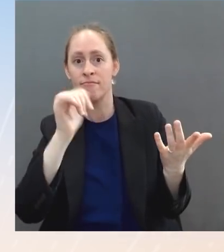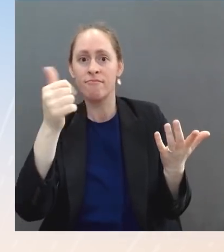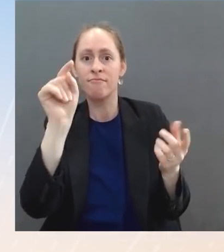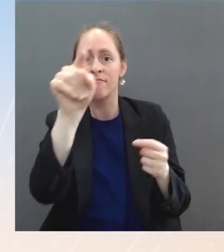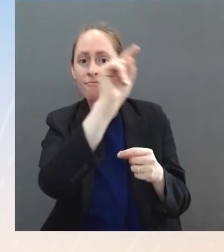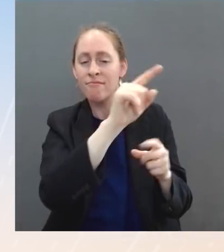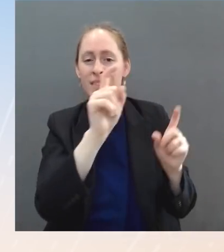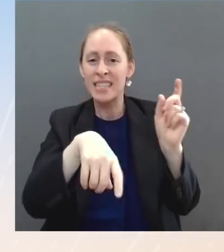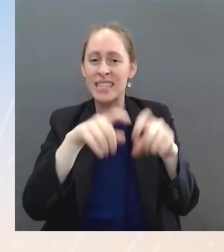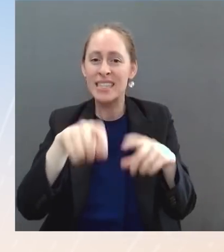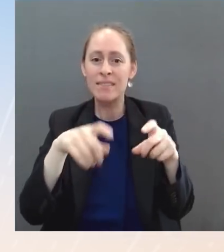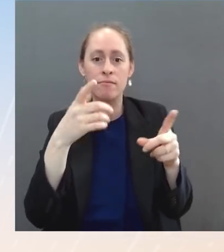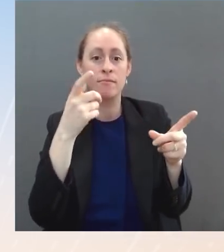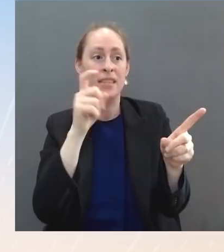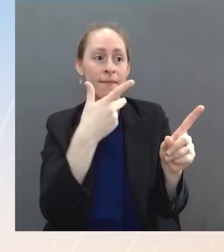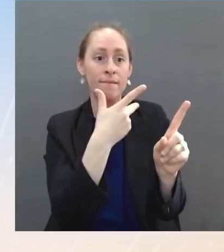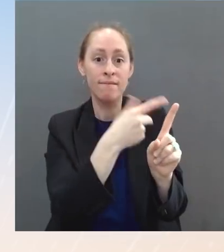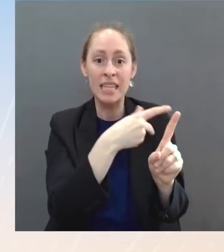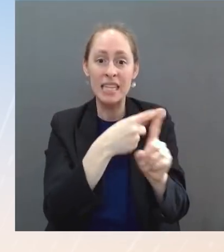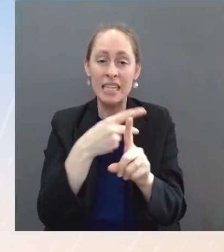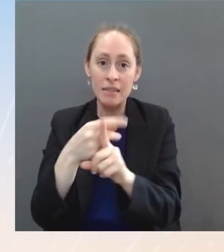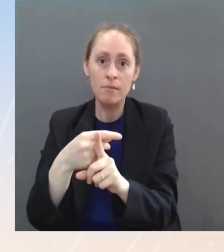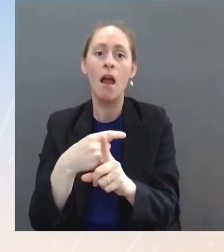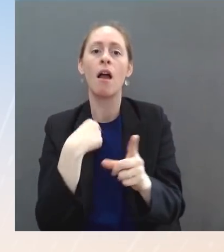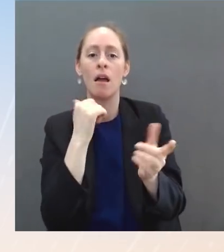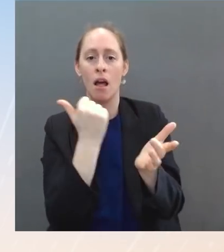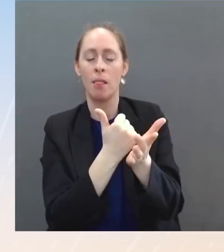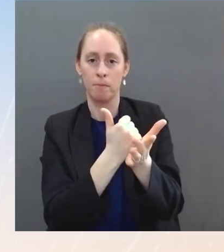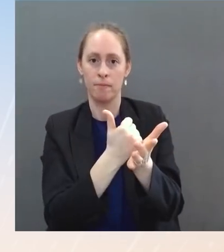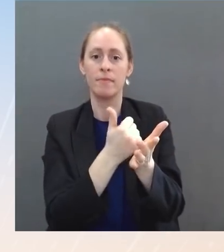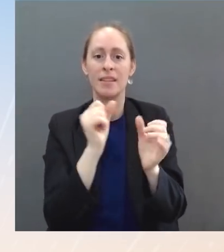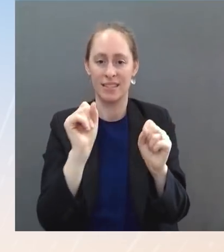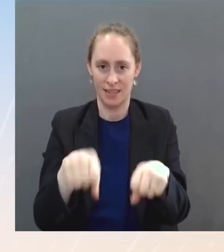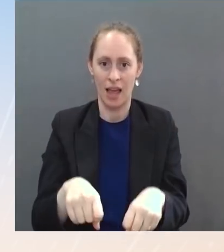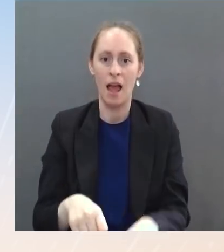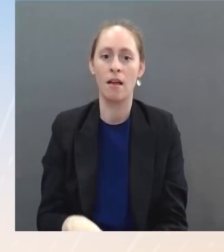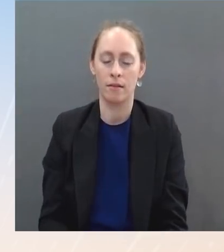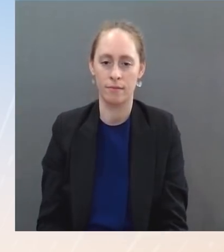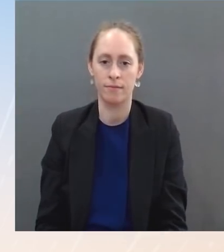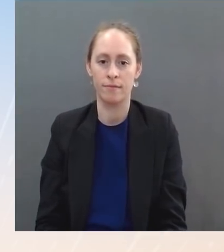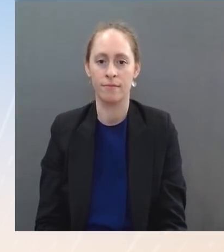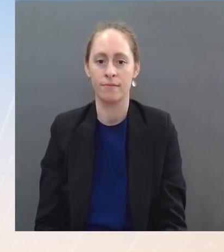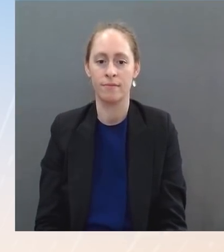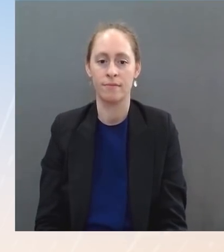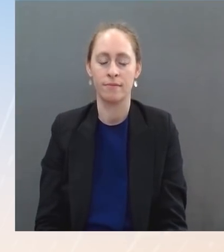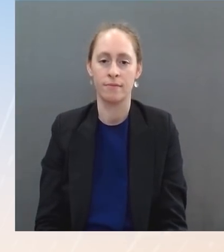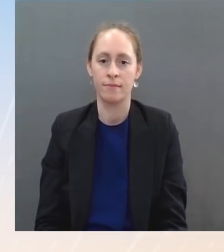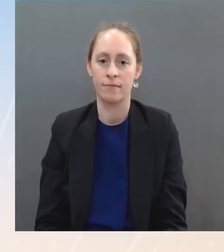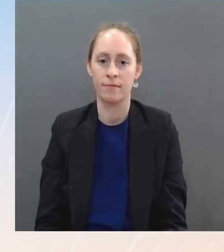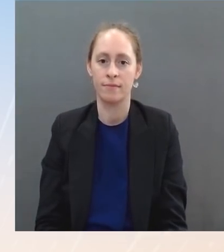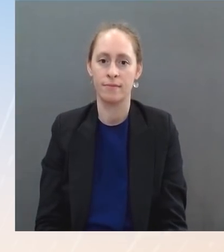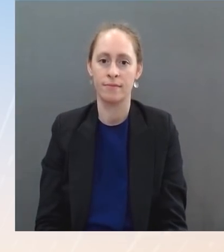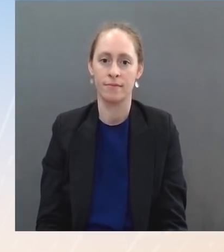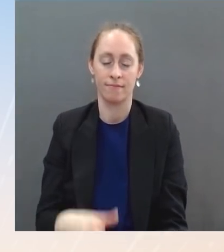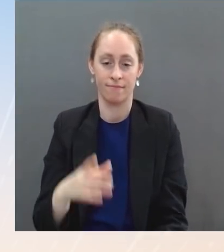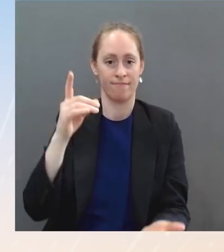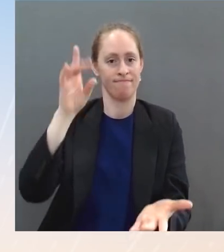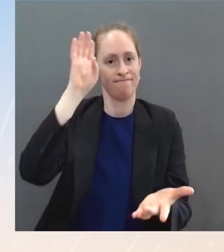So, this does not -- will, obviously, not meet all of those -- all of those needs -- dire needs in this country.